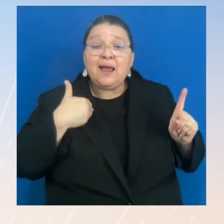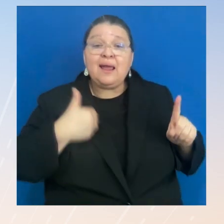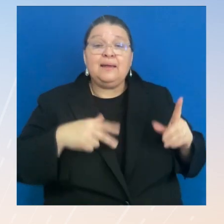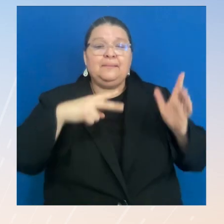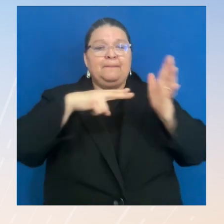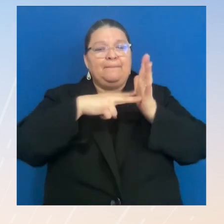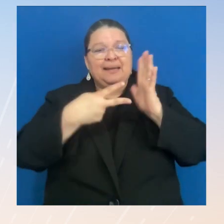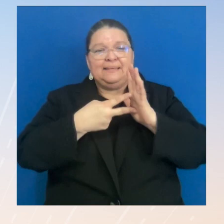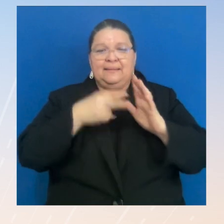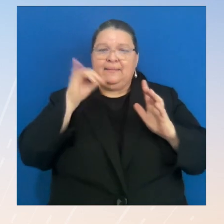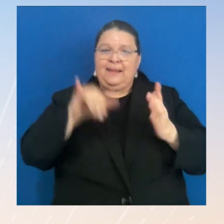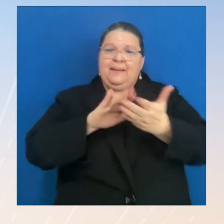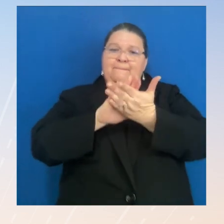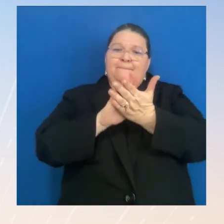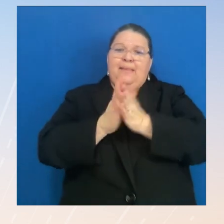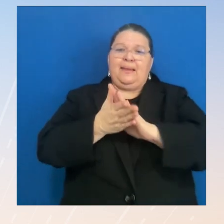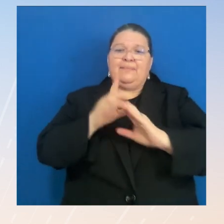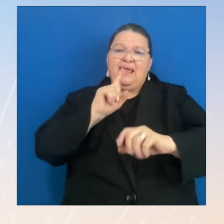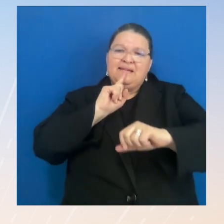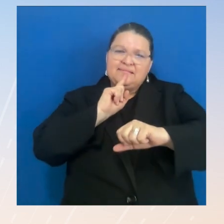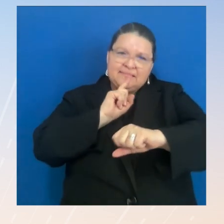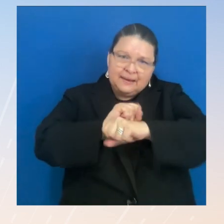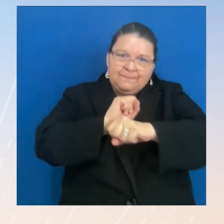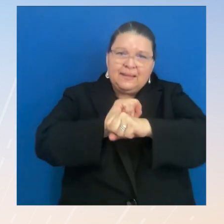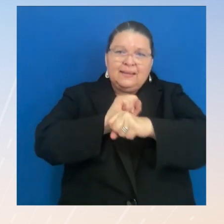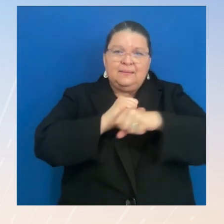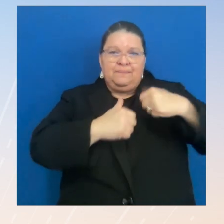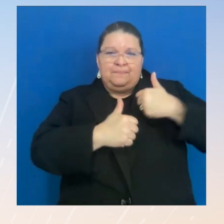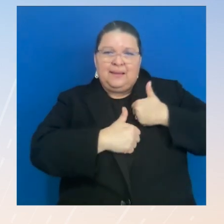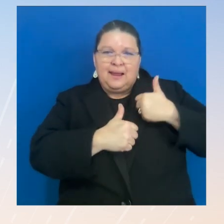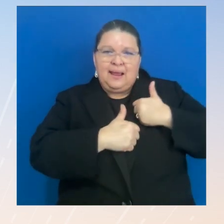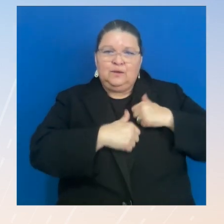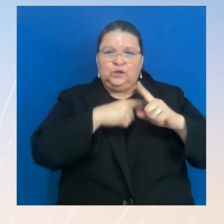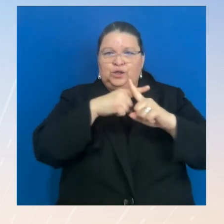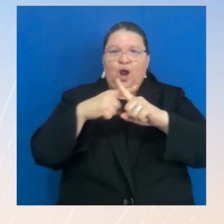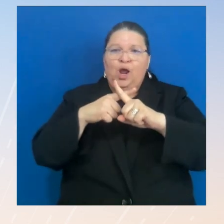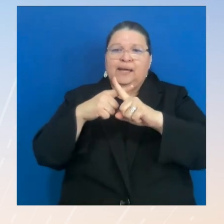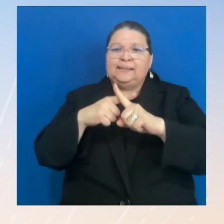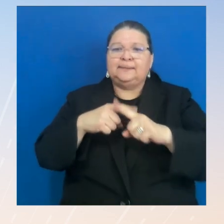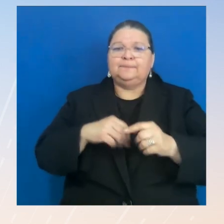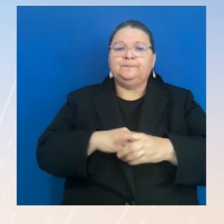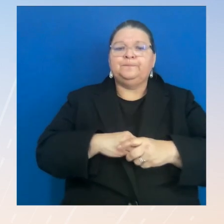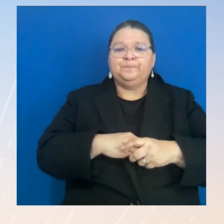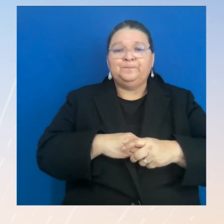Ms. Psaki: Well, I wouldn't say we'd say "legitimate." But that it could be perceived as escalatory, yes. The Press: Okay. So, on the other side of this,